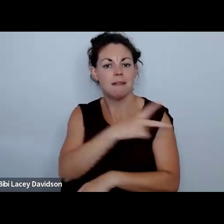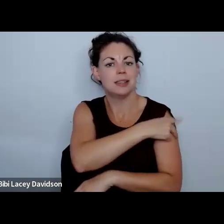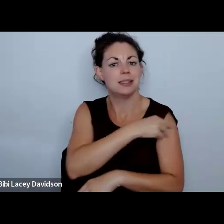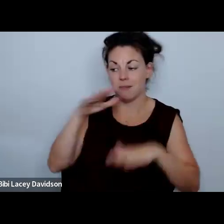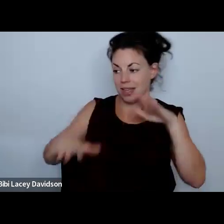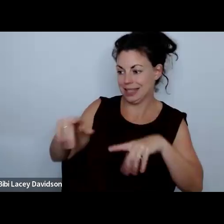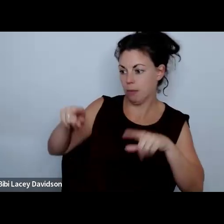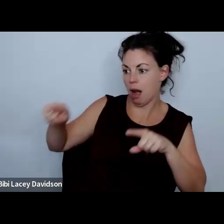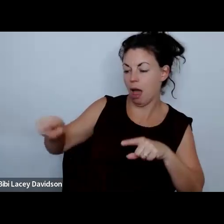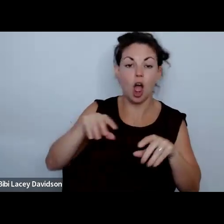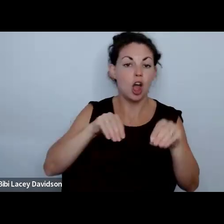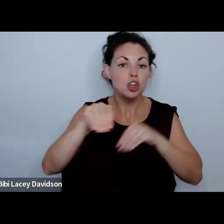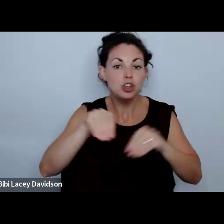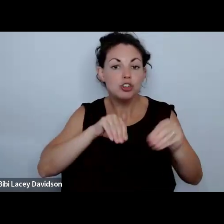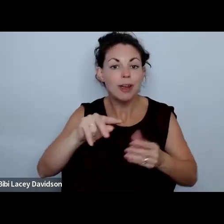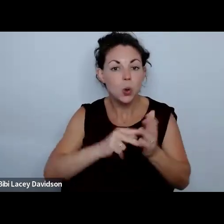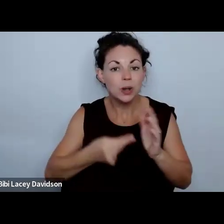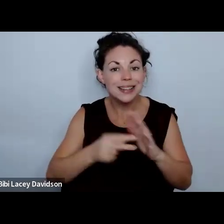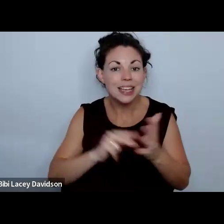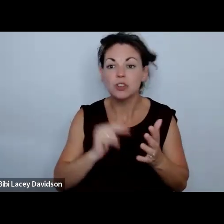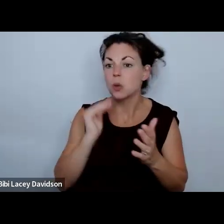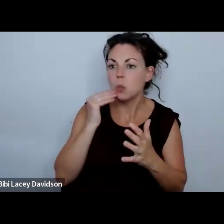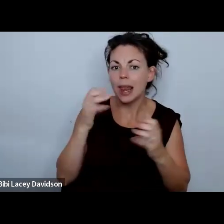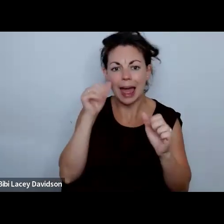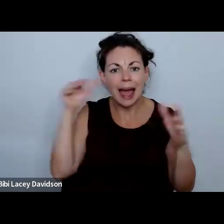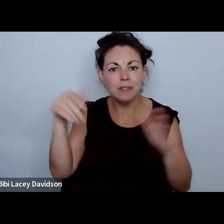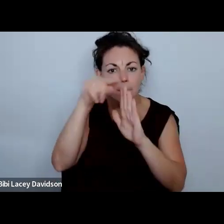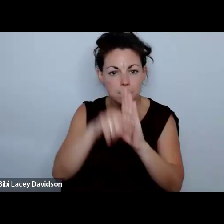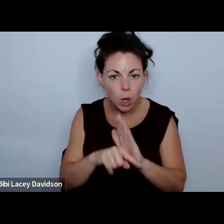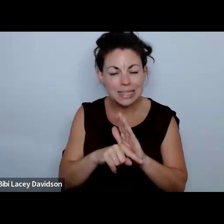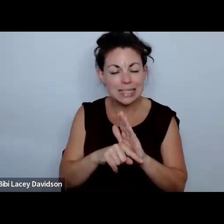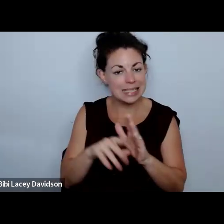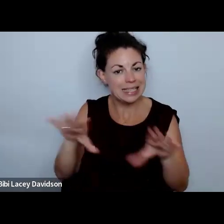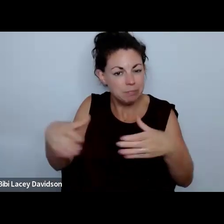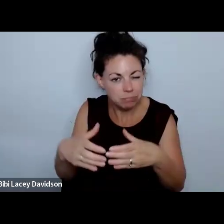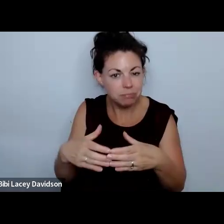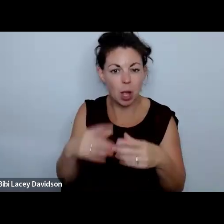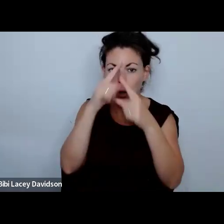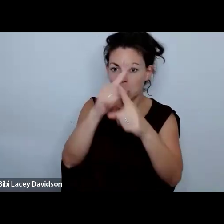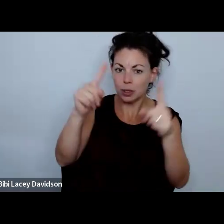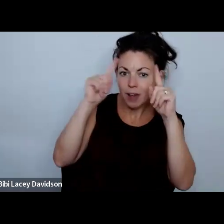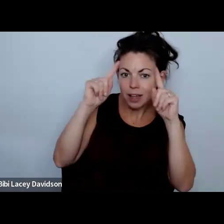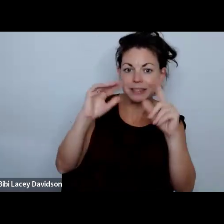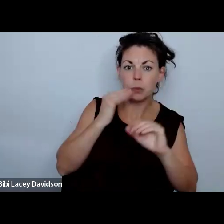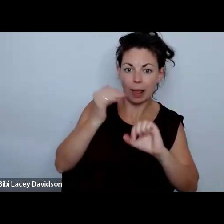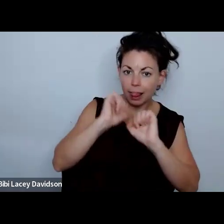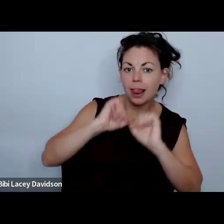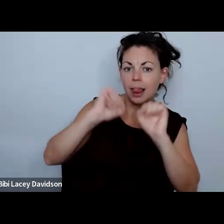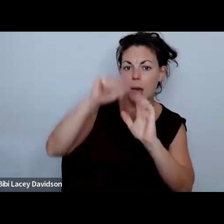organizations will have a communications department. But then you also have communications agencies. So in some ways, a think tank is a little bit